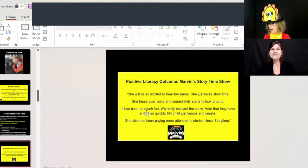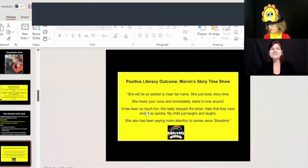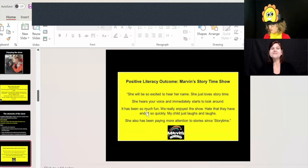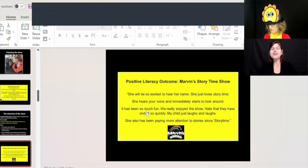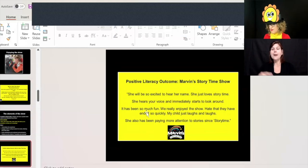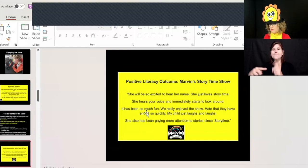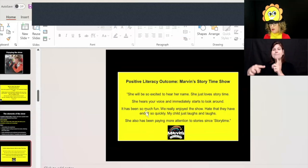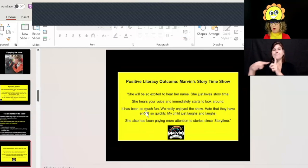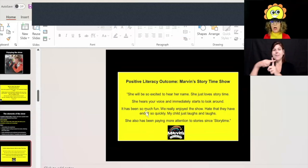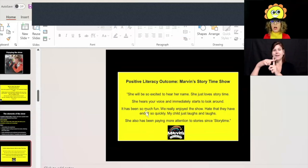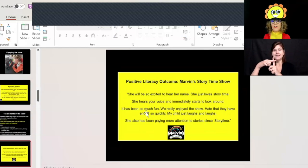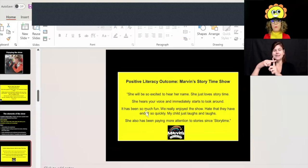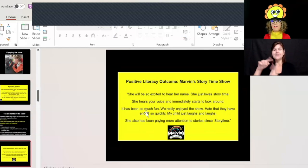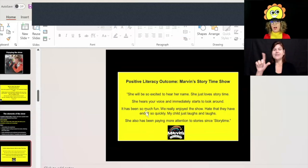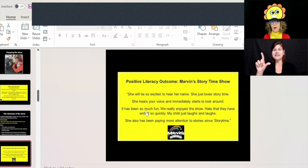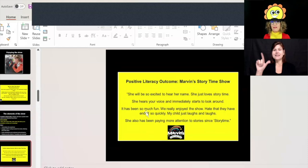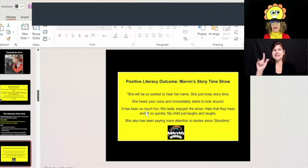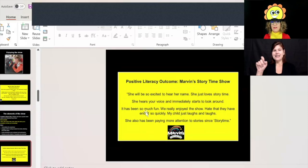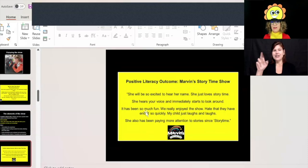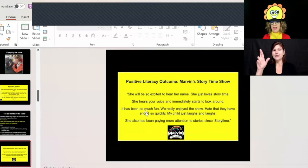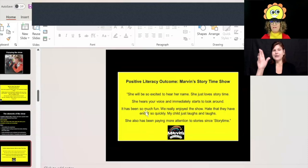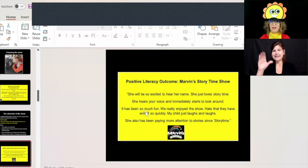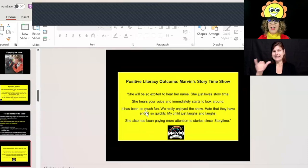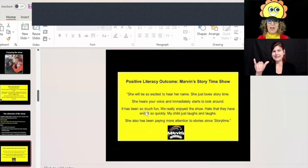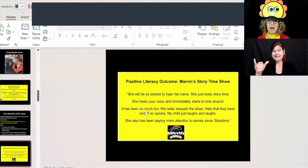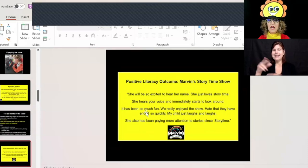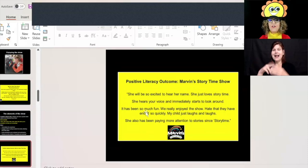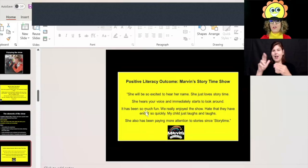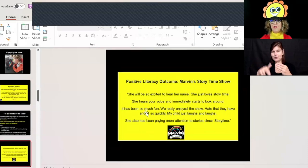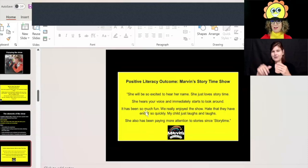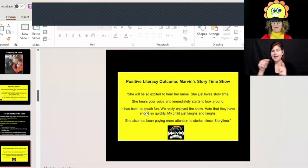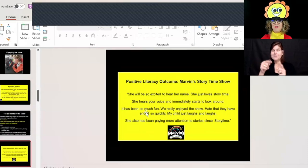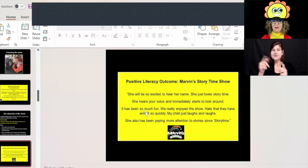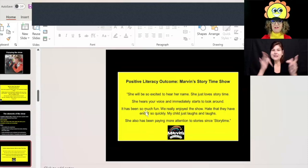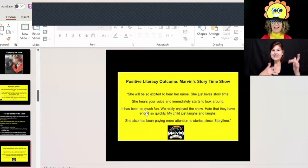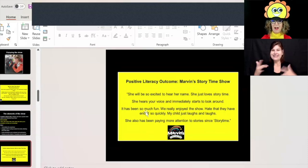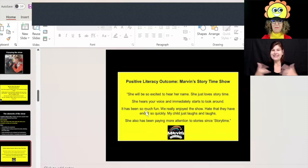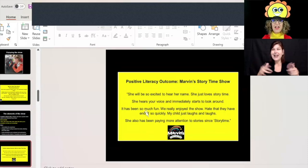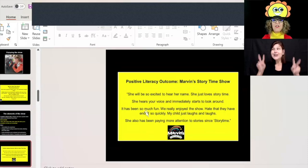'Marvin's Story Time Show.'" "She'll be so excited to hear her name. She just loves story time.